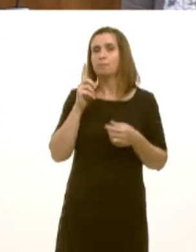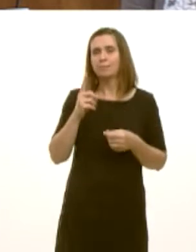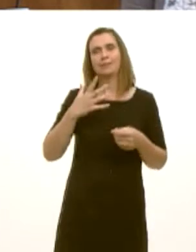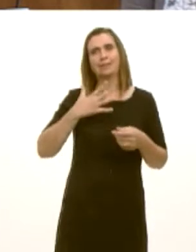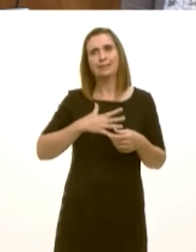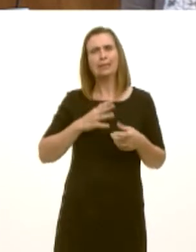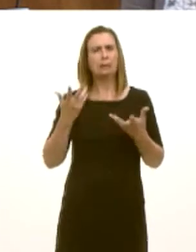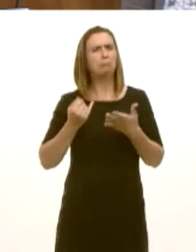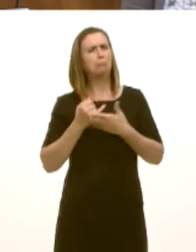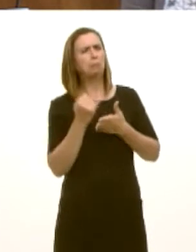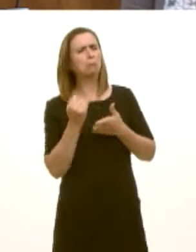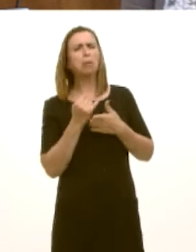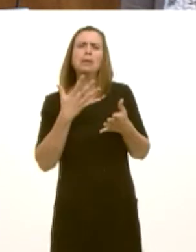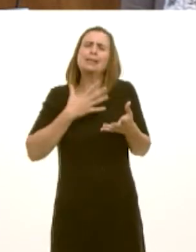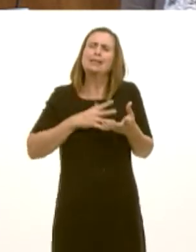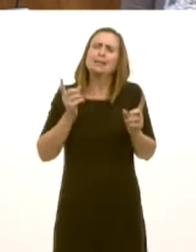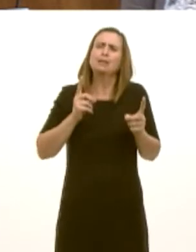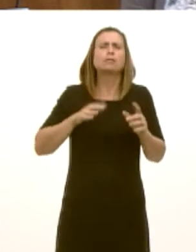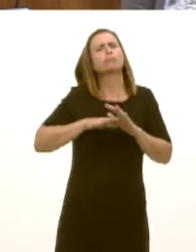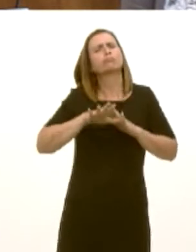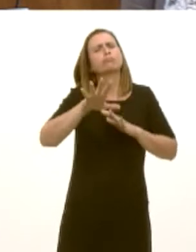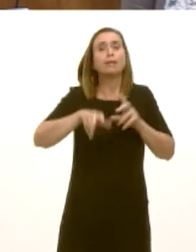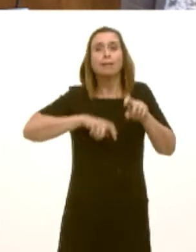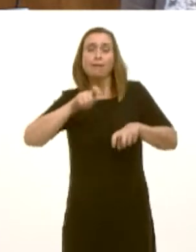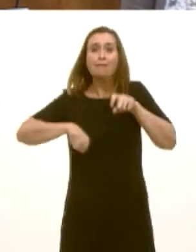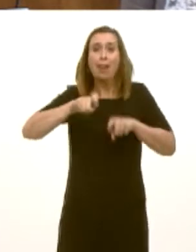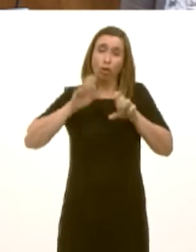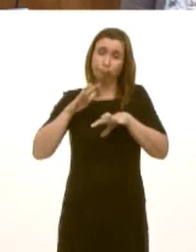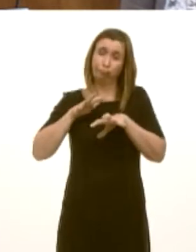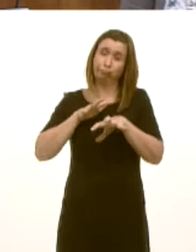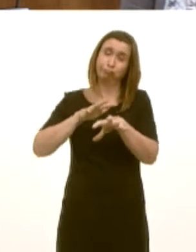Itís crucial that, in years to come, the velothon is organised in such a way that people